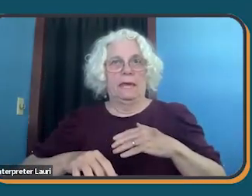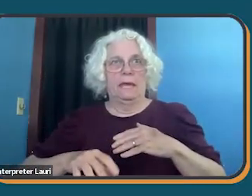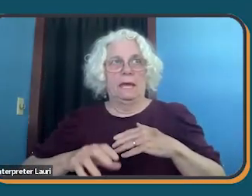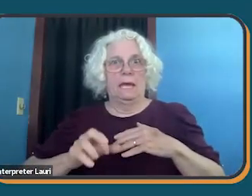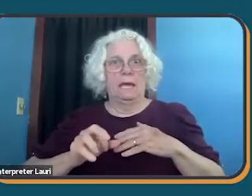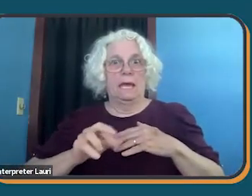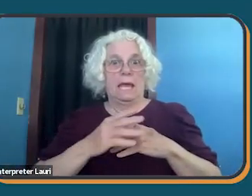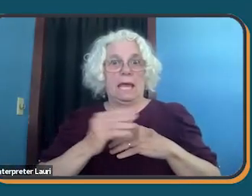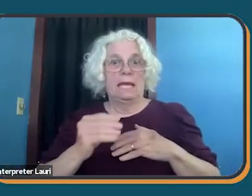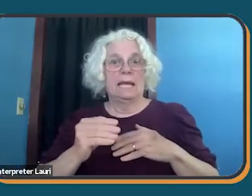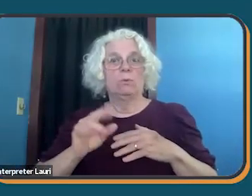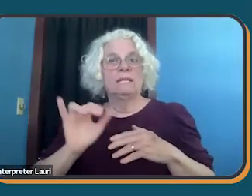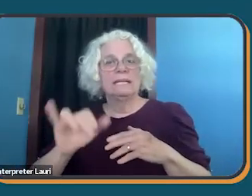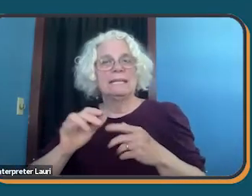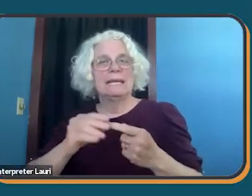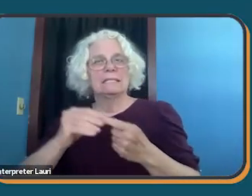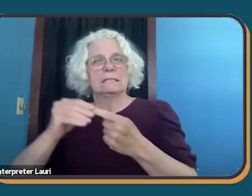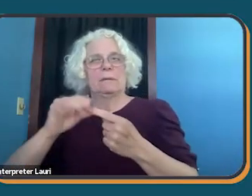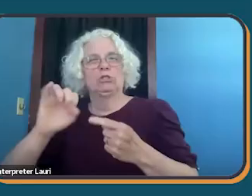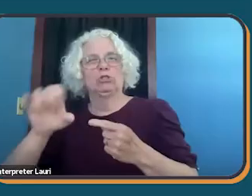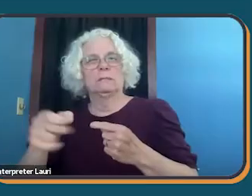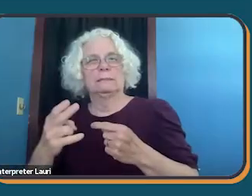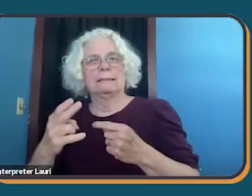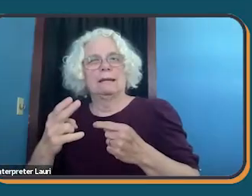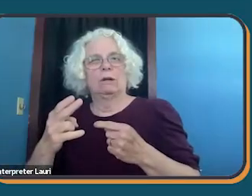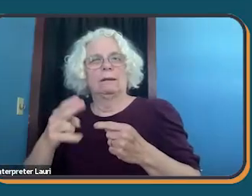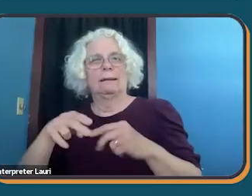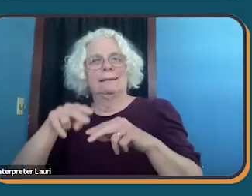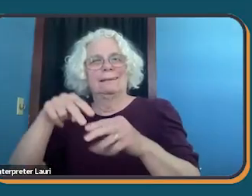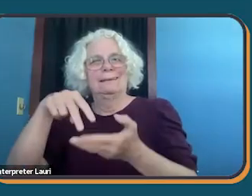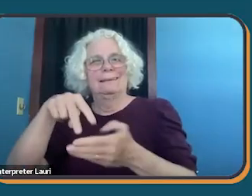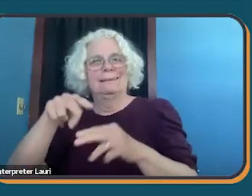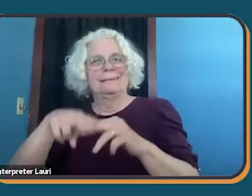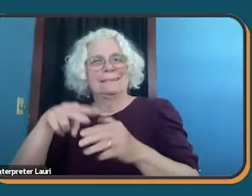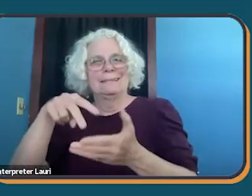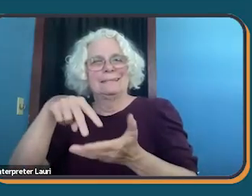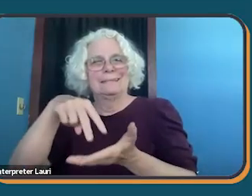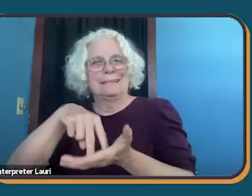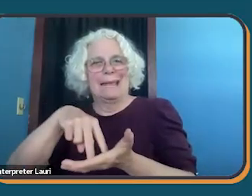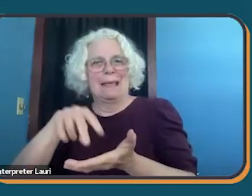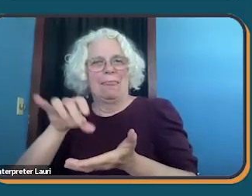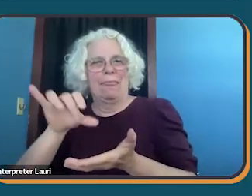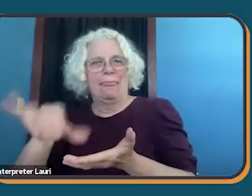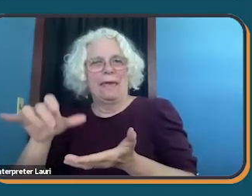Brooke Cruz: What about the part on this screening